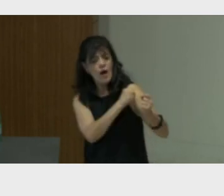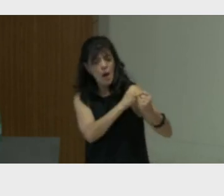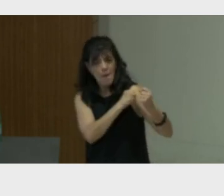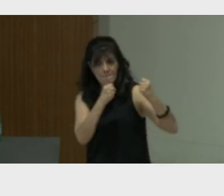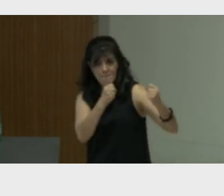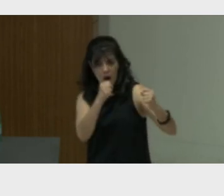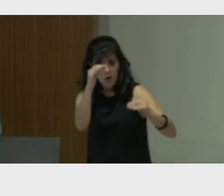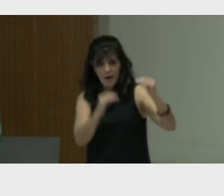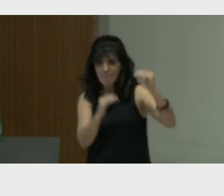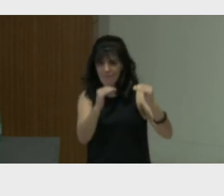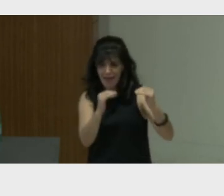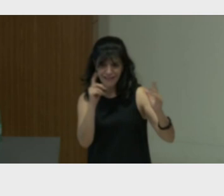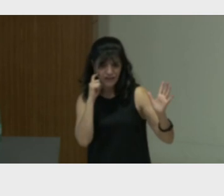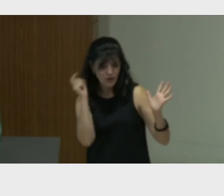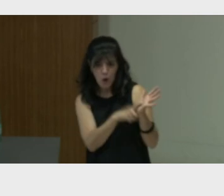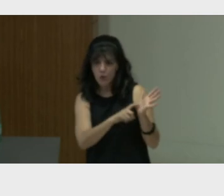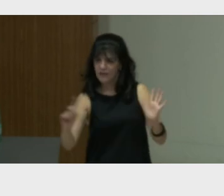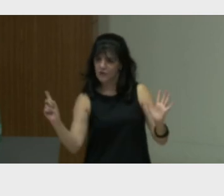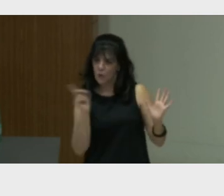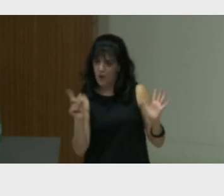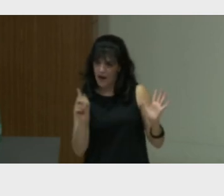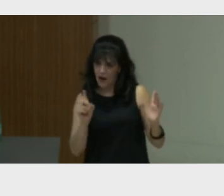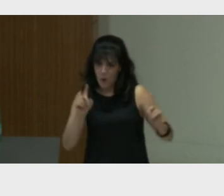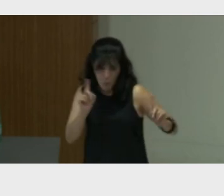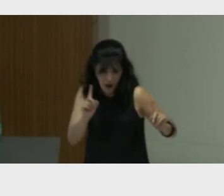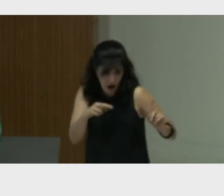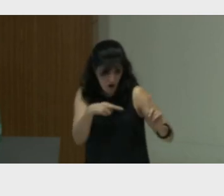and that people can be at risk. A power imbalance